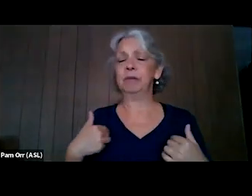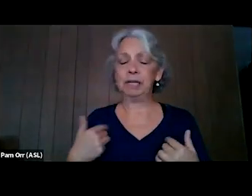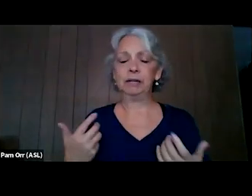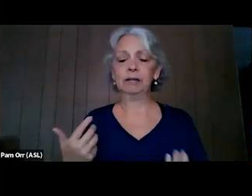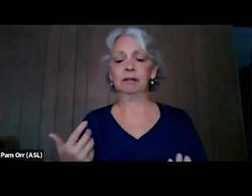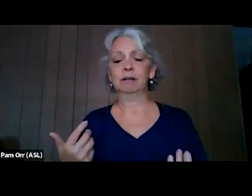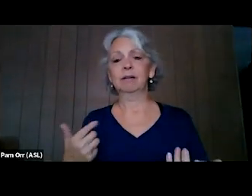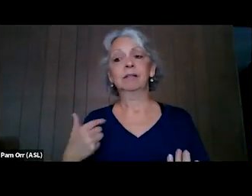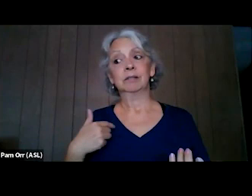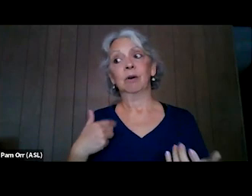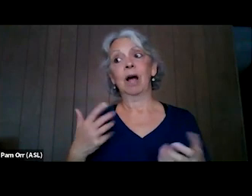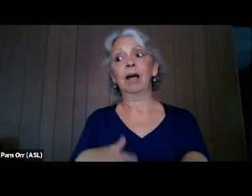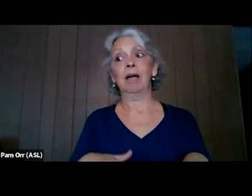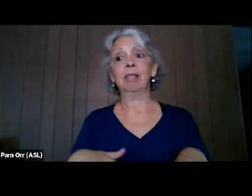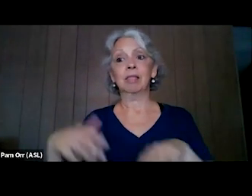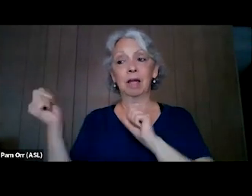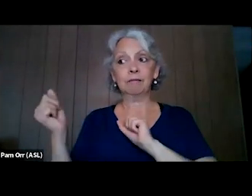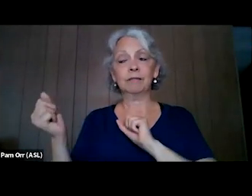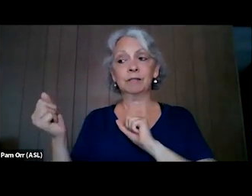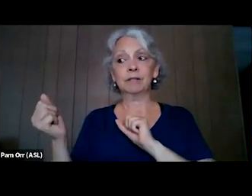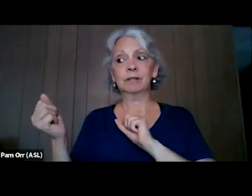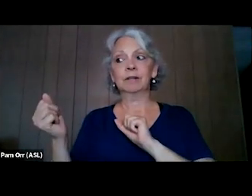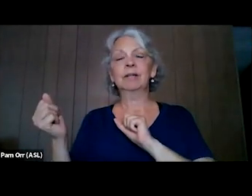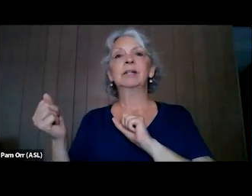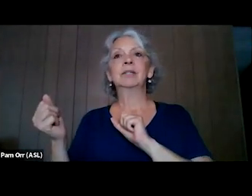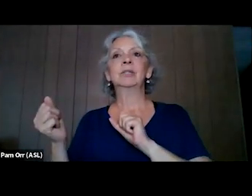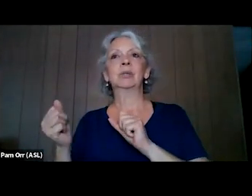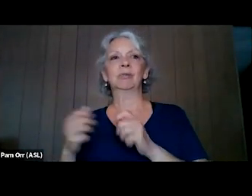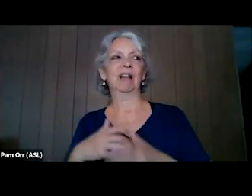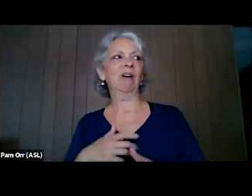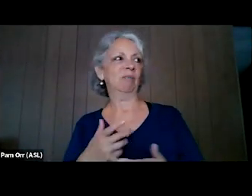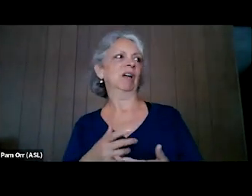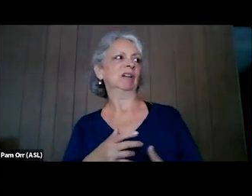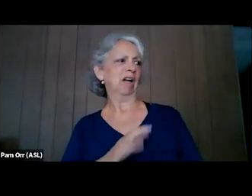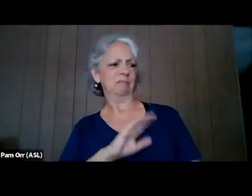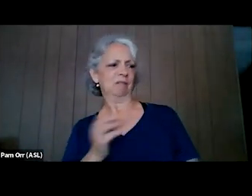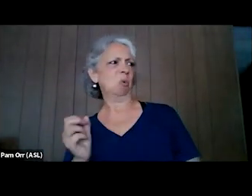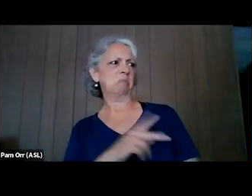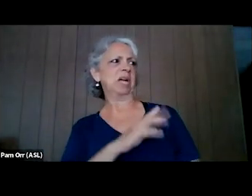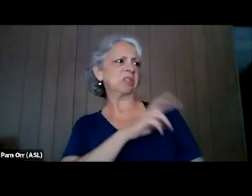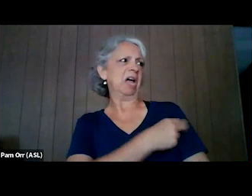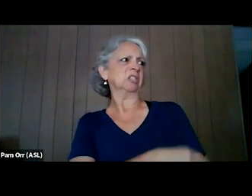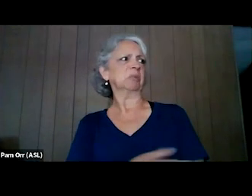so I did leave, and then that leaves a bad taste in my mouth and I'm never going back to that hospital again after that.